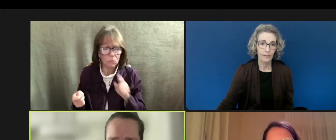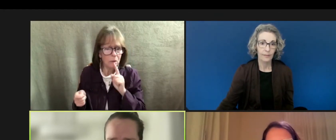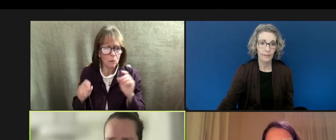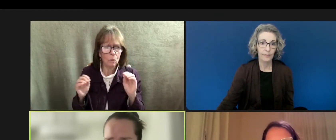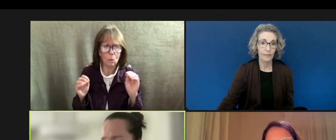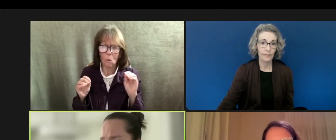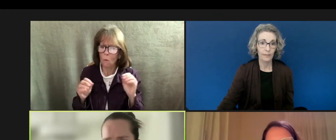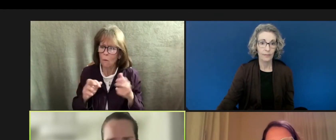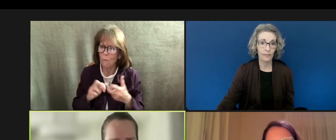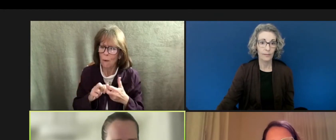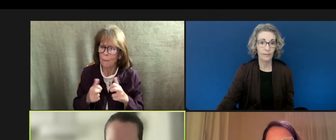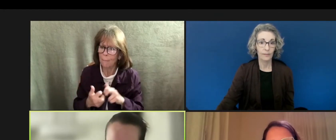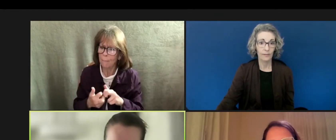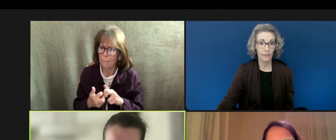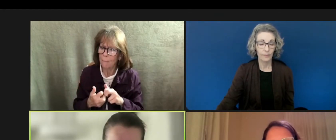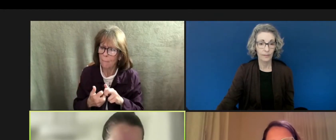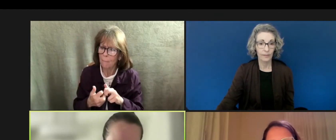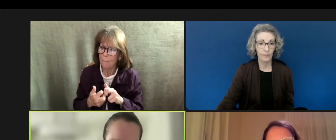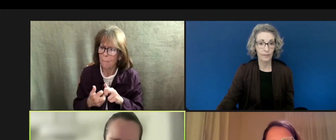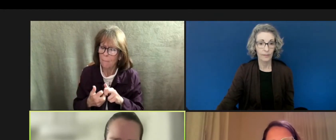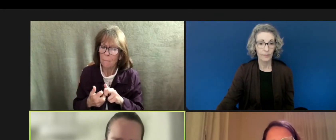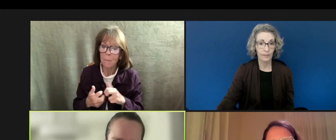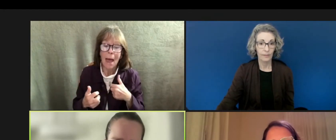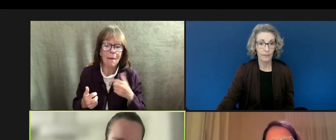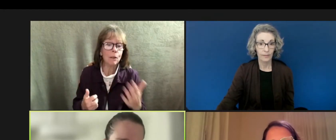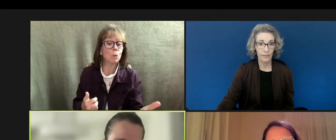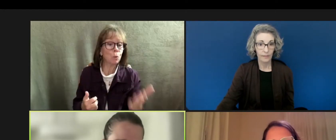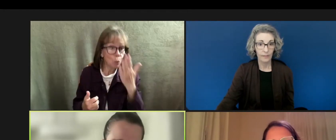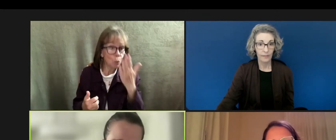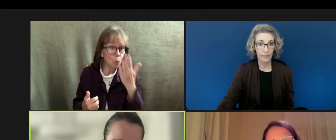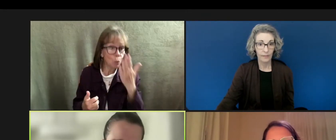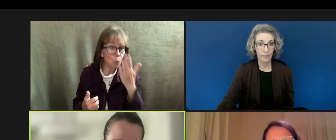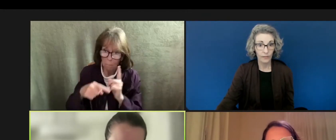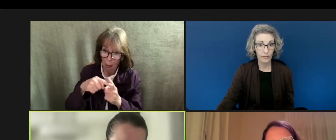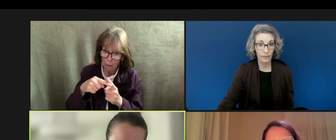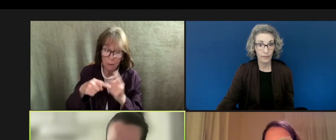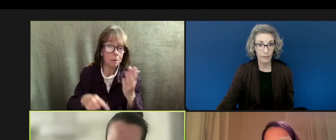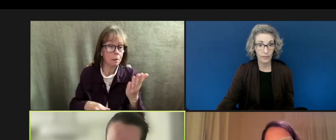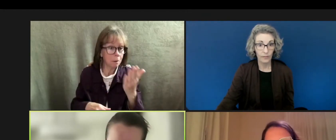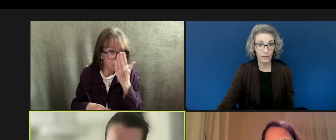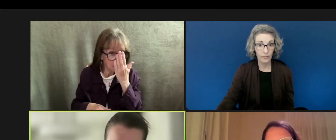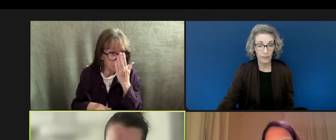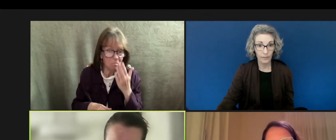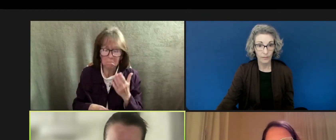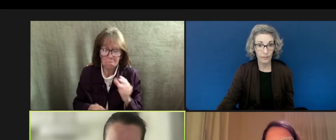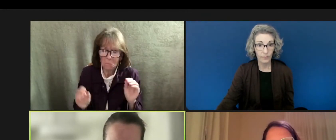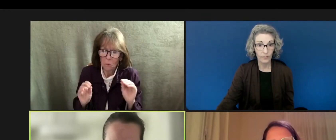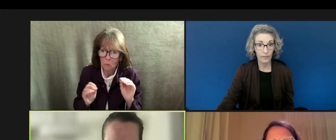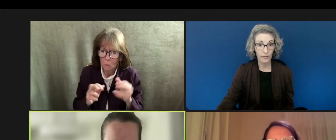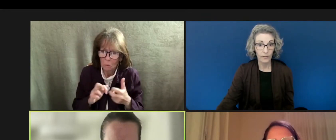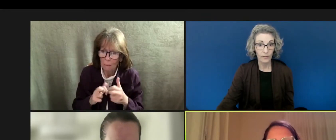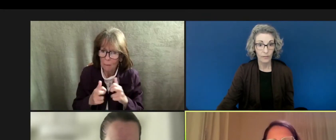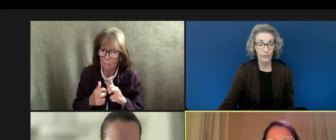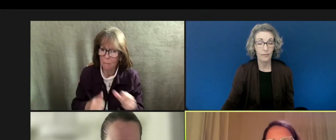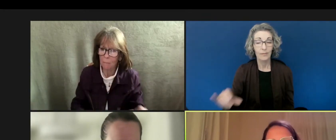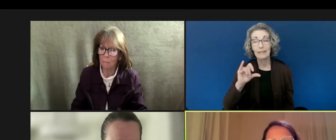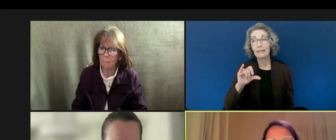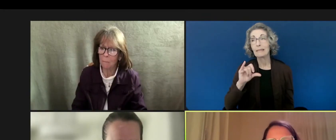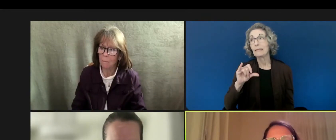I have the zoom-in option. And so there's not a problem. Gosh, well, okay.